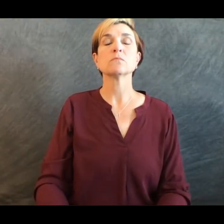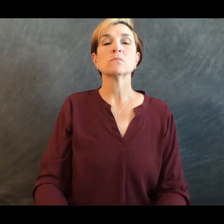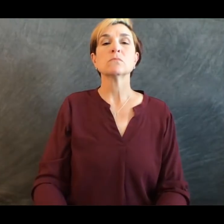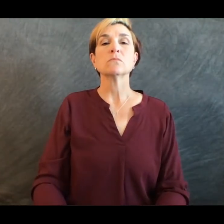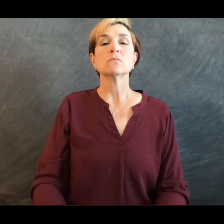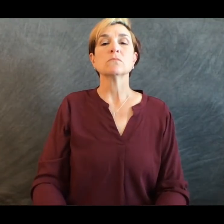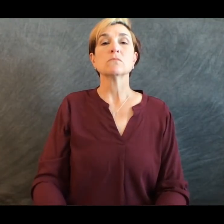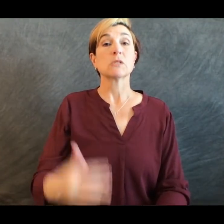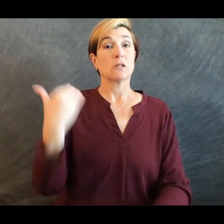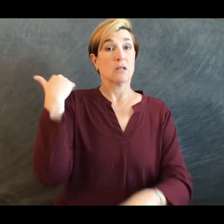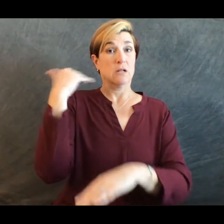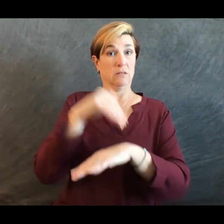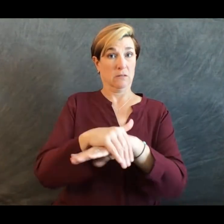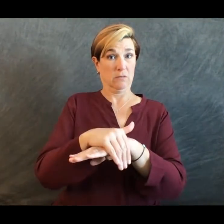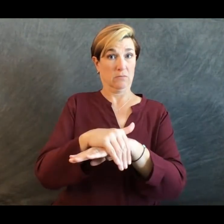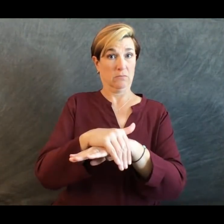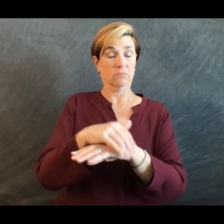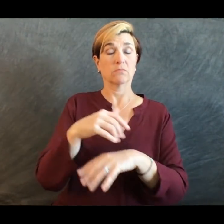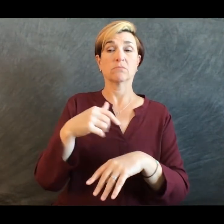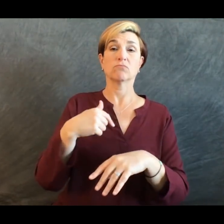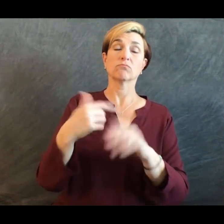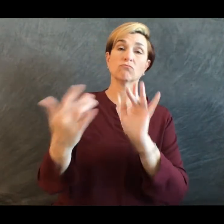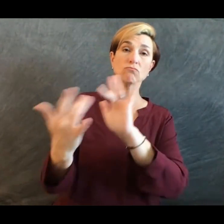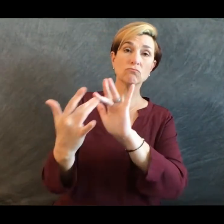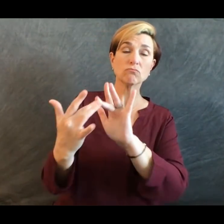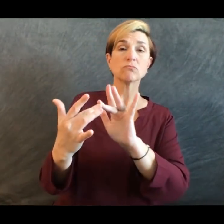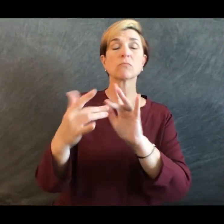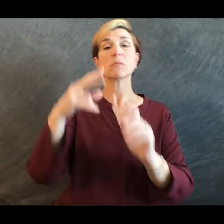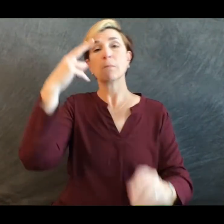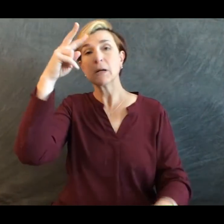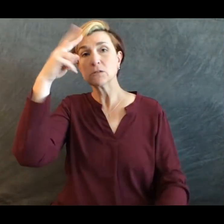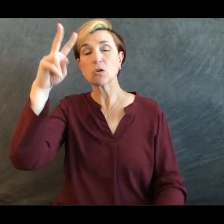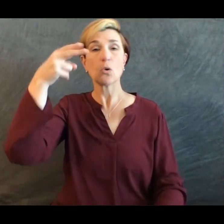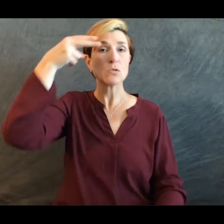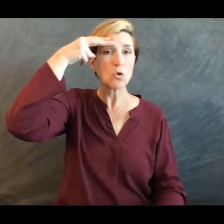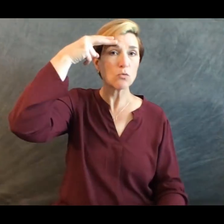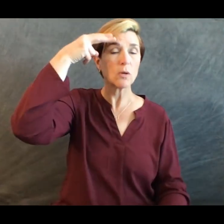with Mexico Saudi Arabia Russia and in dealing with